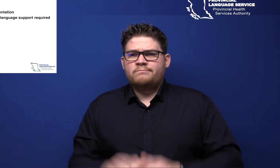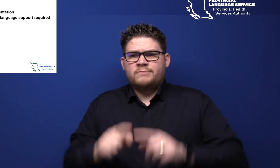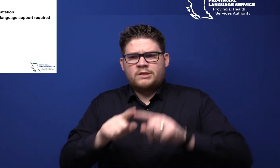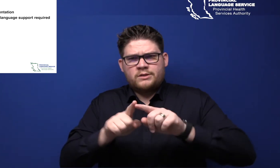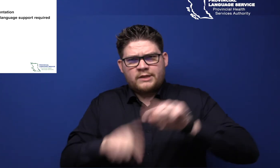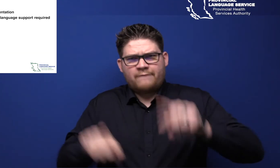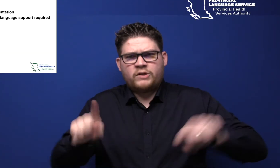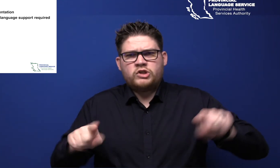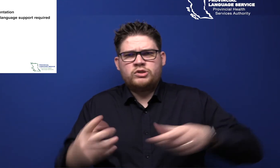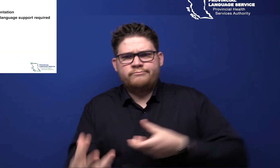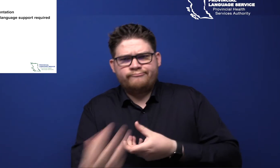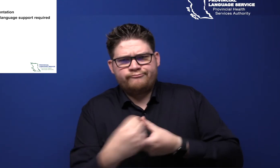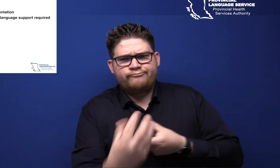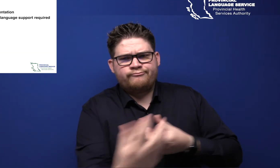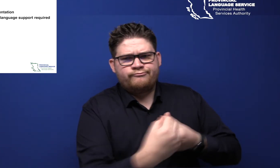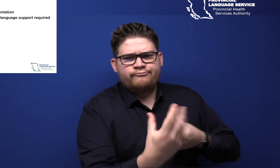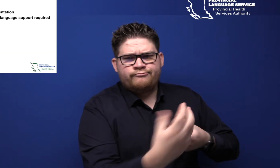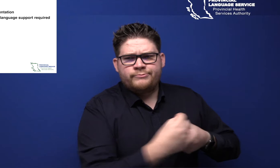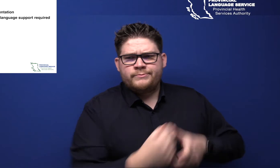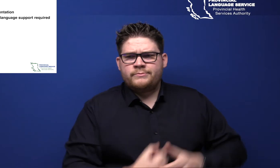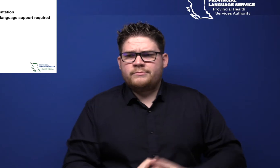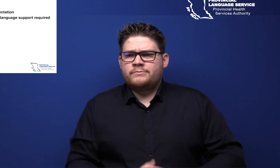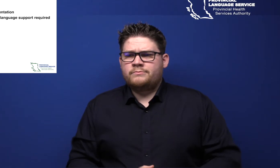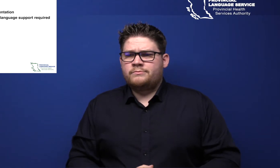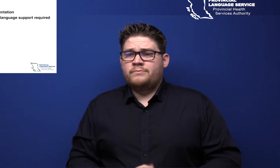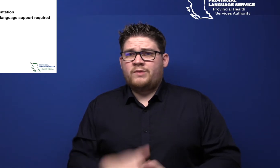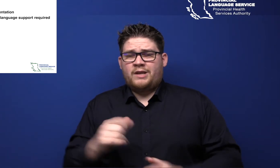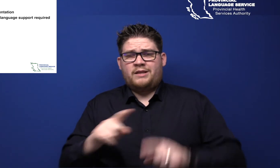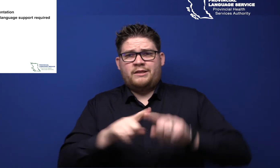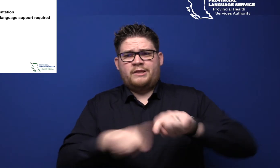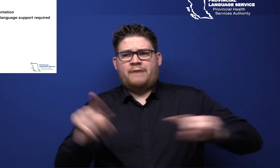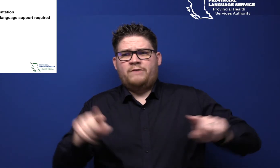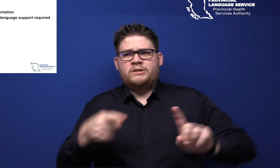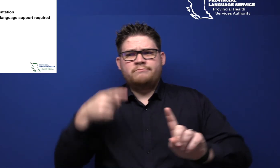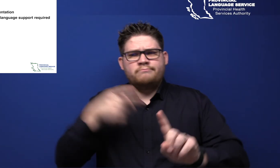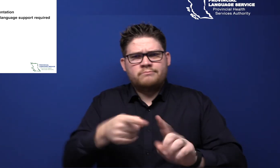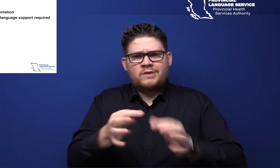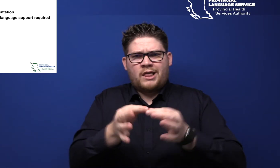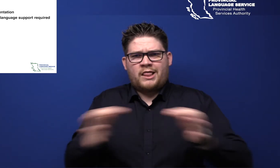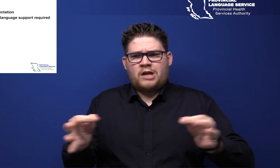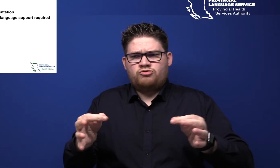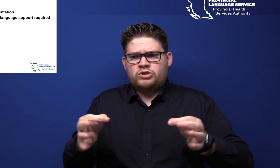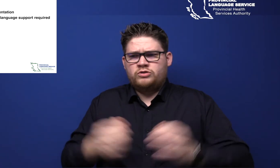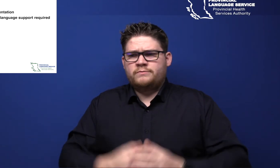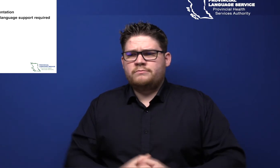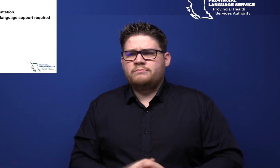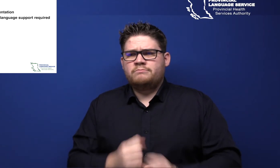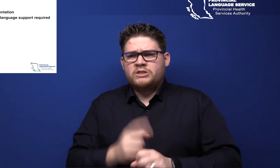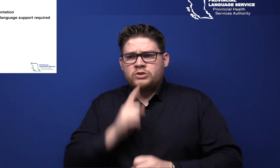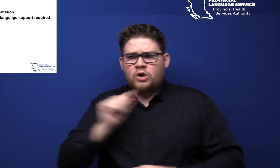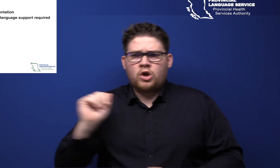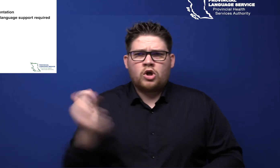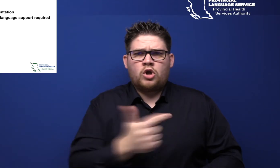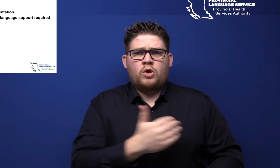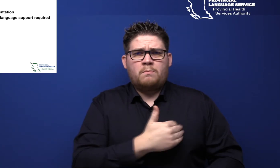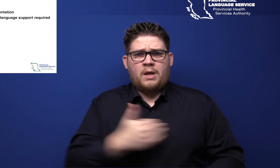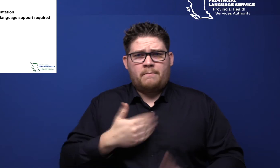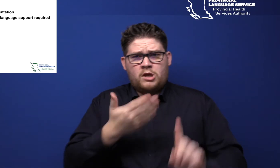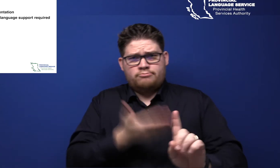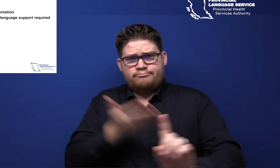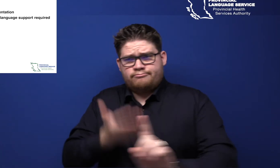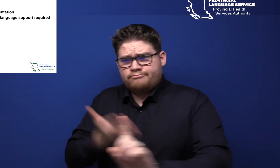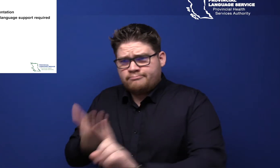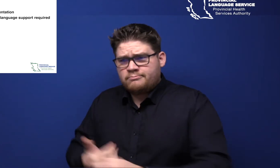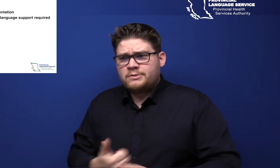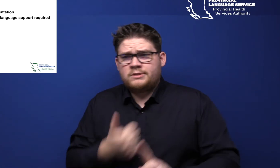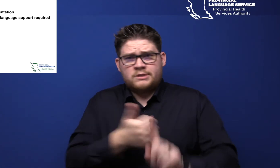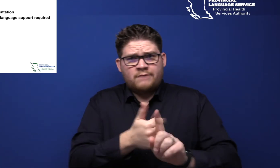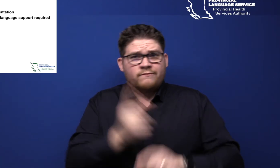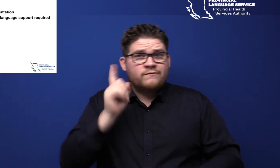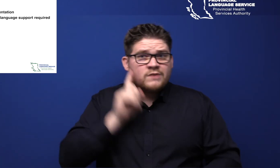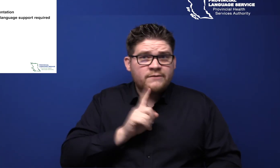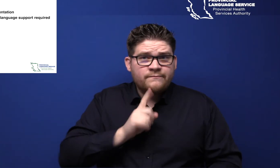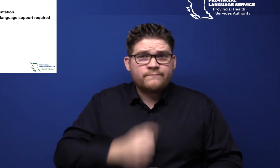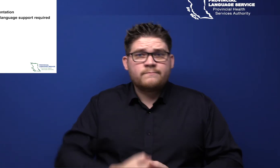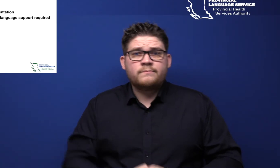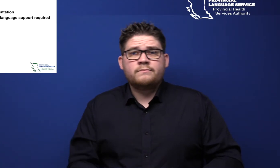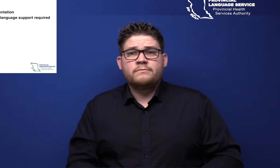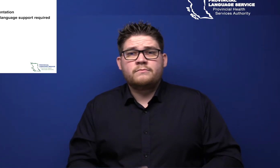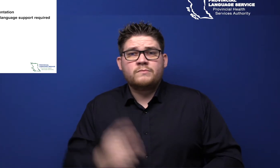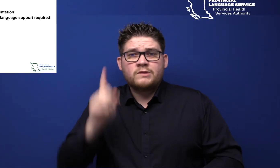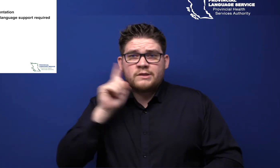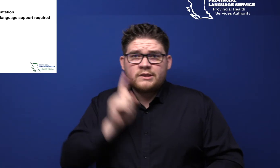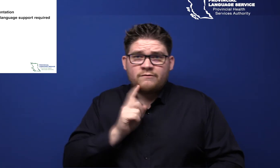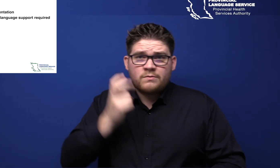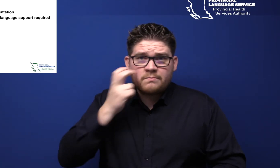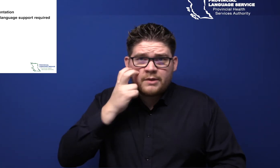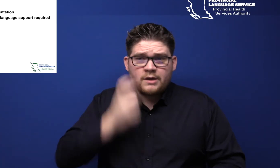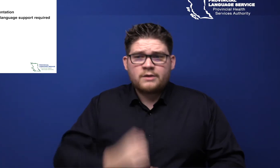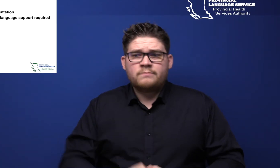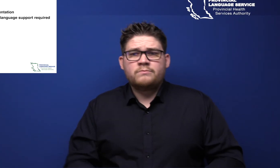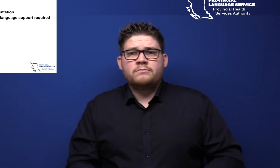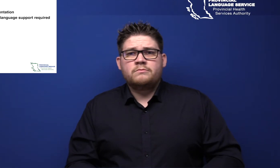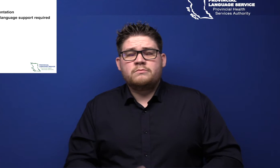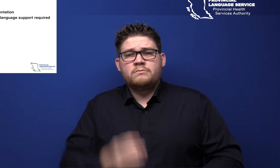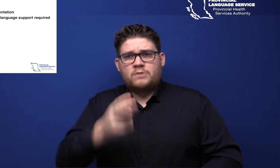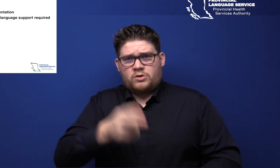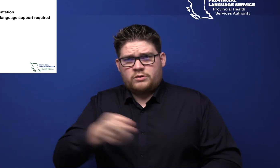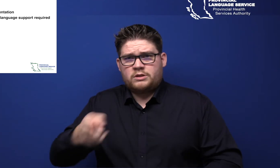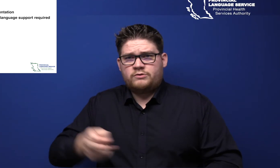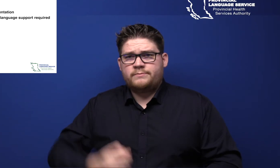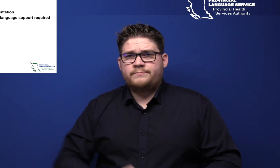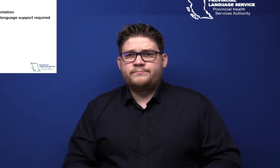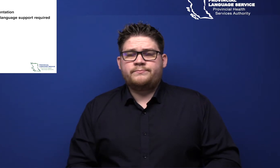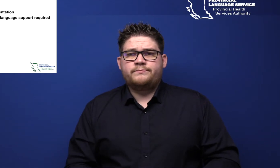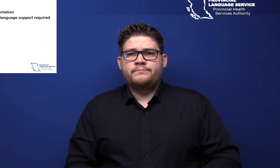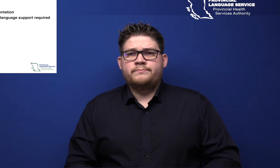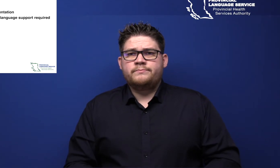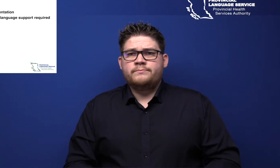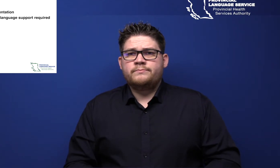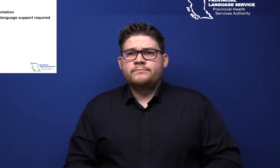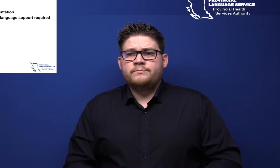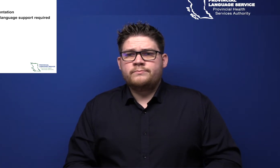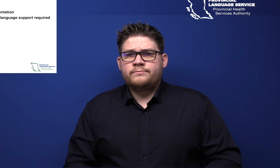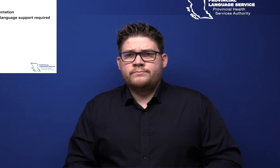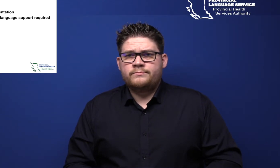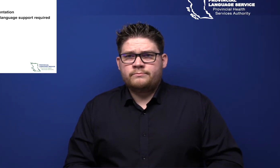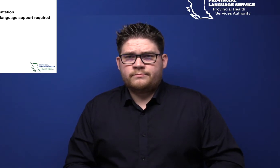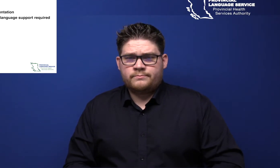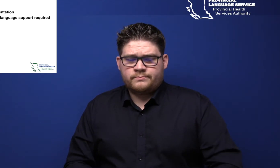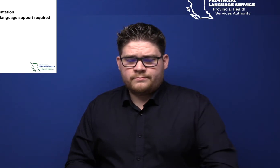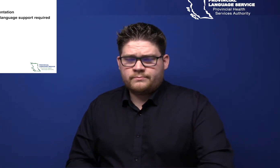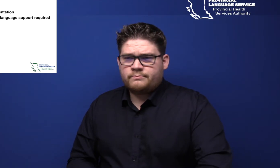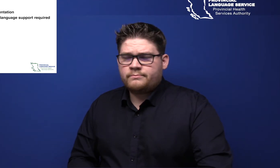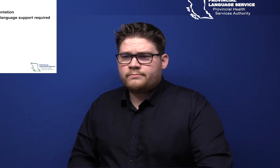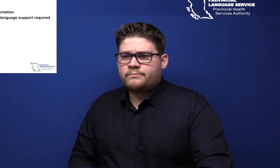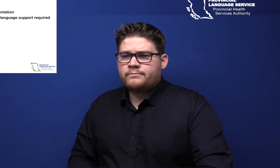THE SECOND CRITERIA WAS DIVERSITY RELATED TO LANGUAGE. WE WANTED DEAF INDIVIDUALS, DEAF-BLIND AND HARD OF HEARING PEOPLE.